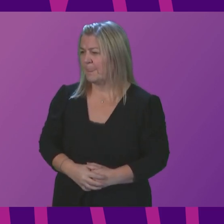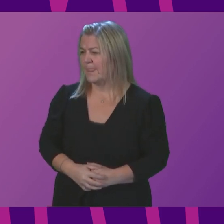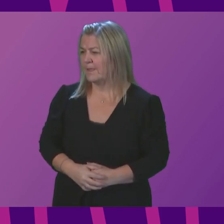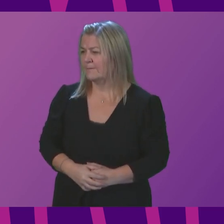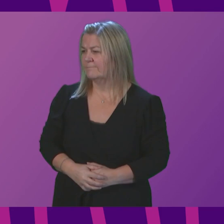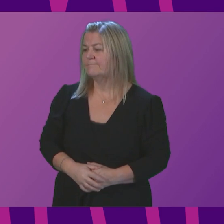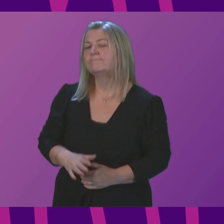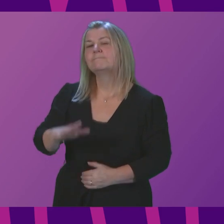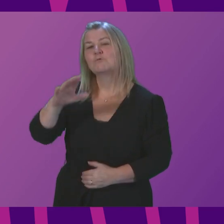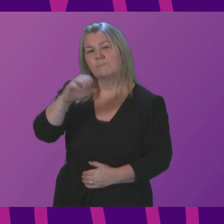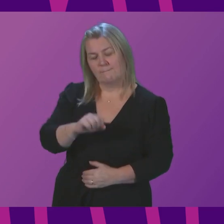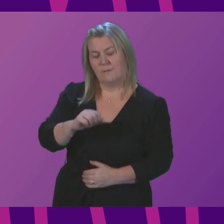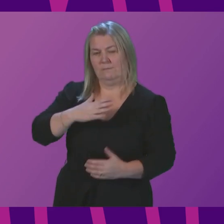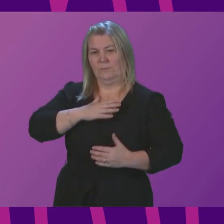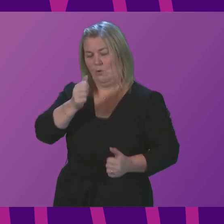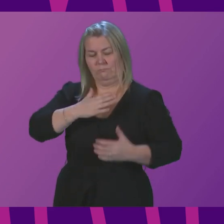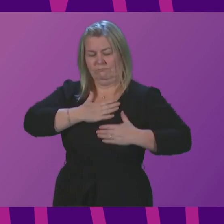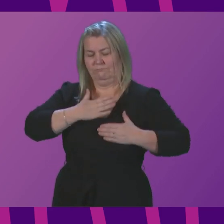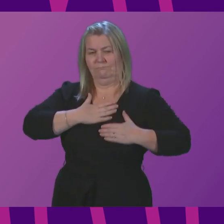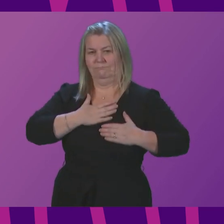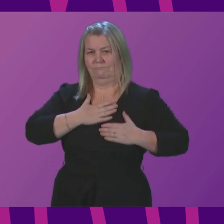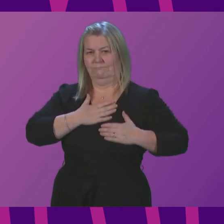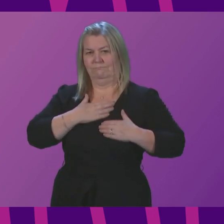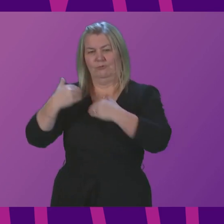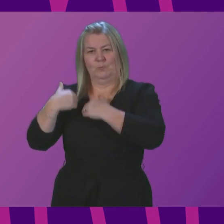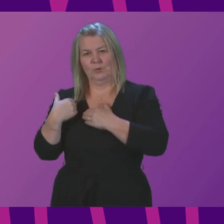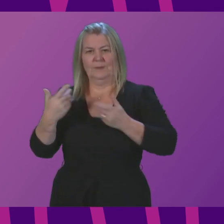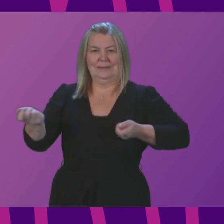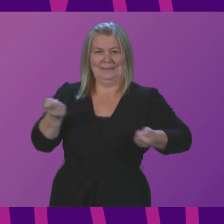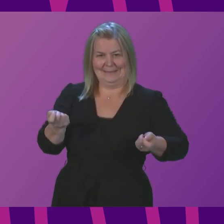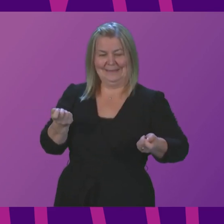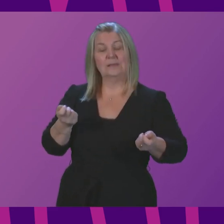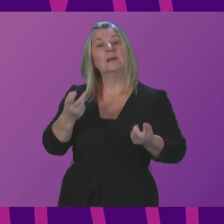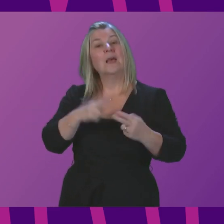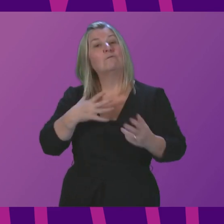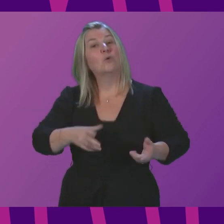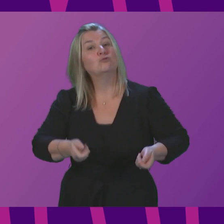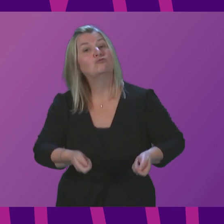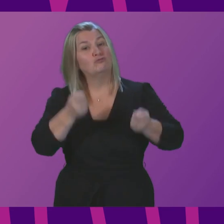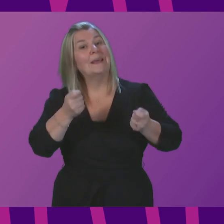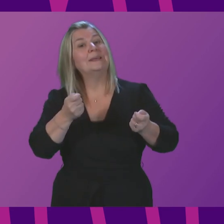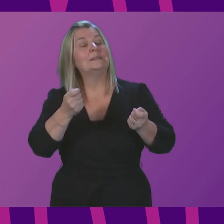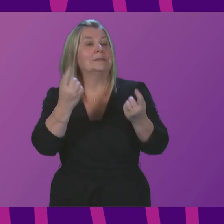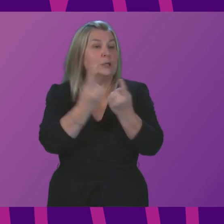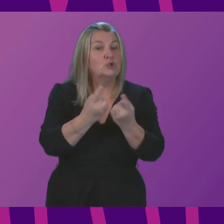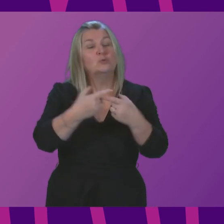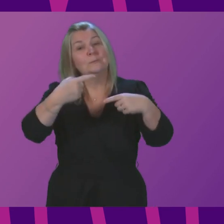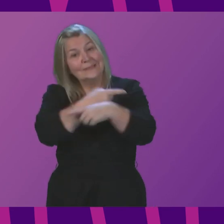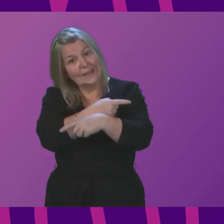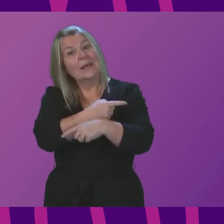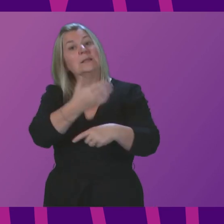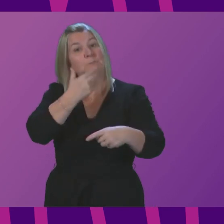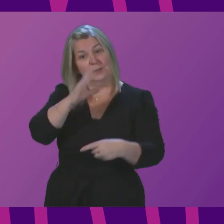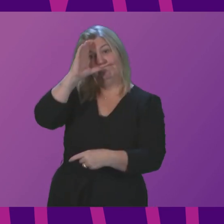a matter for the chair. A mechanism exists by which members can correct any inaccuracies.